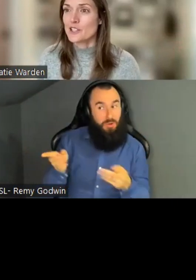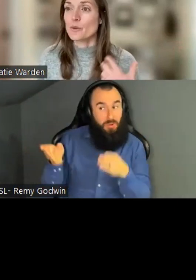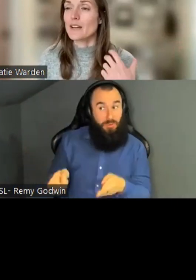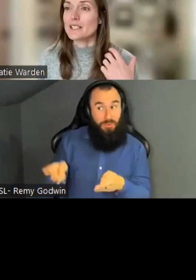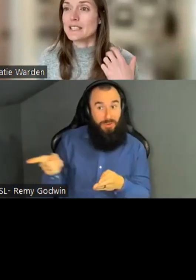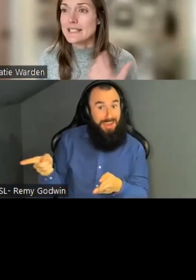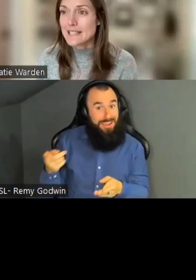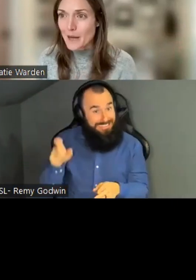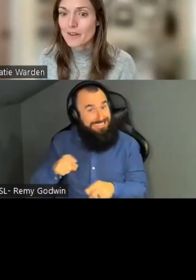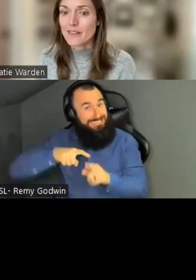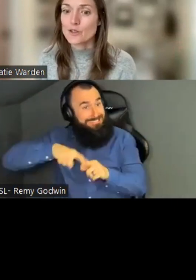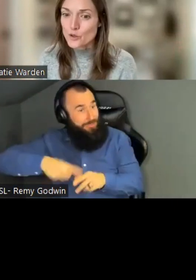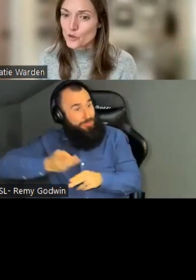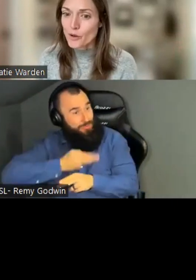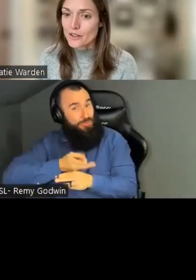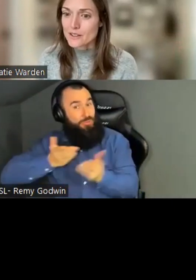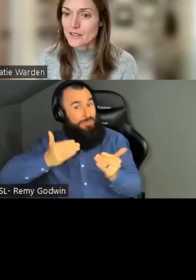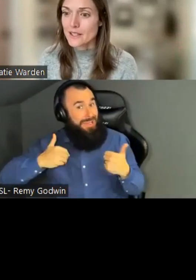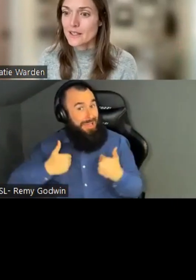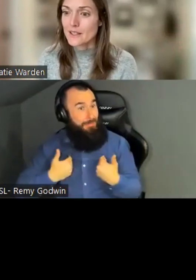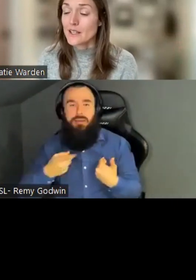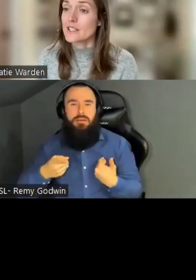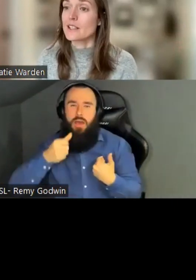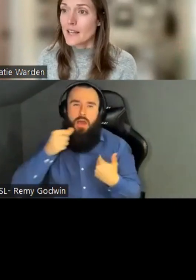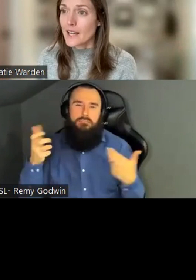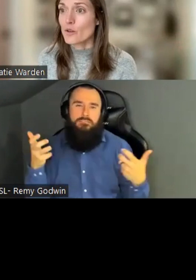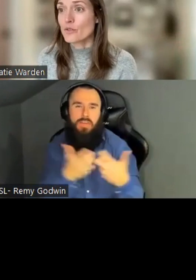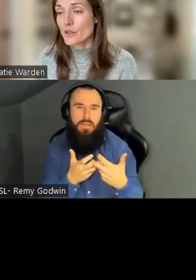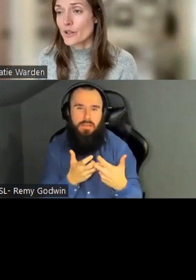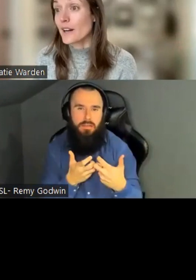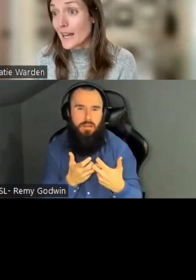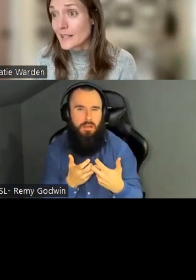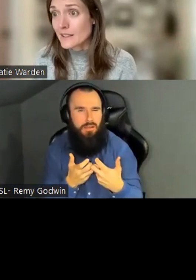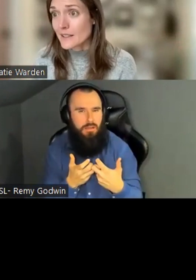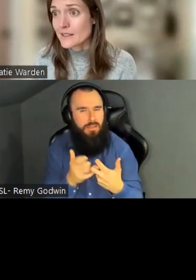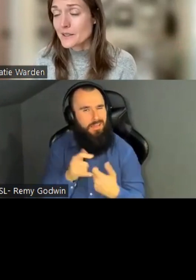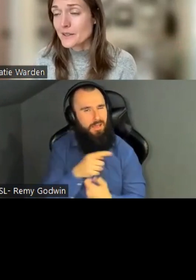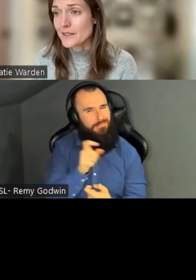And so we have to adapt that neutral policy to allow for access.